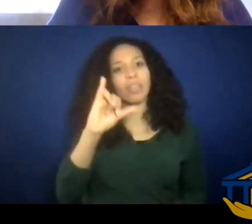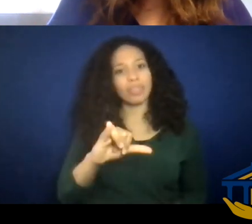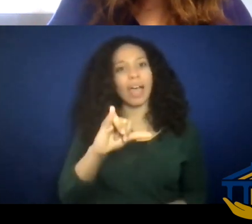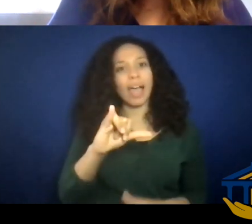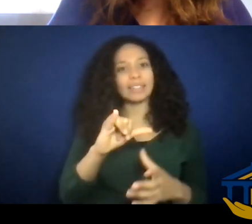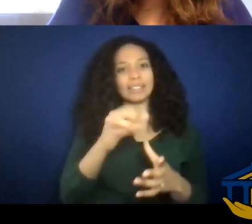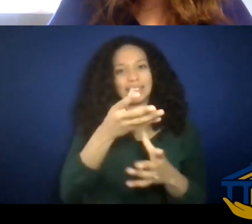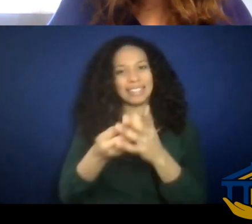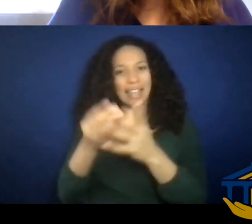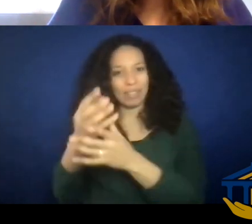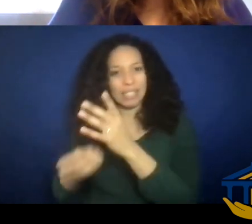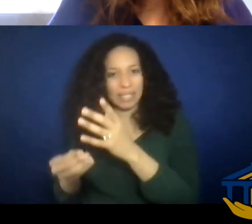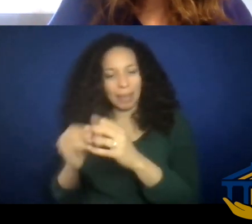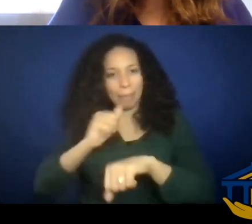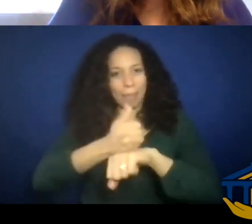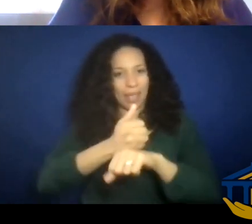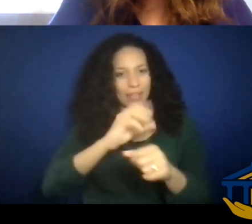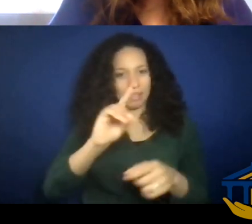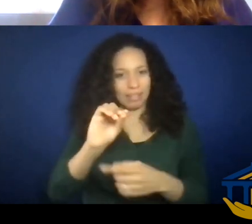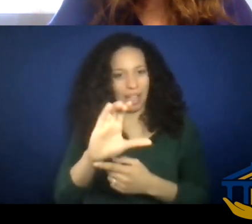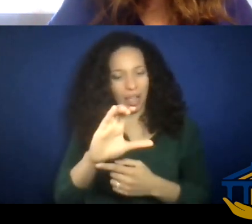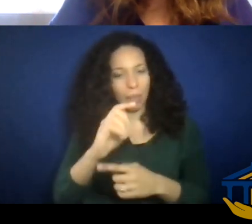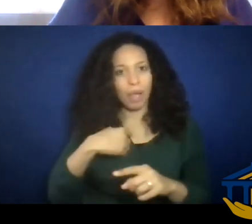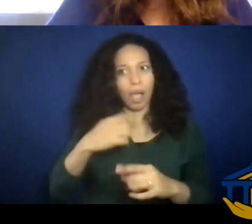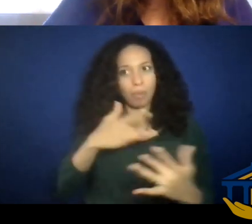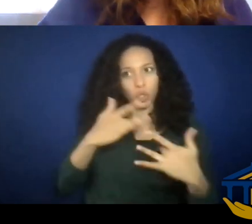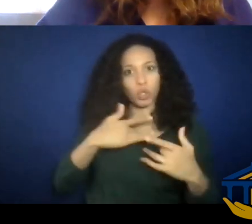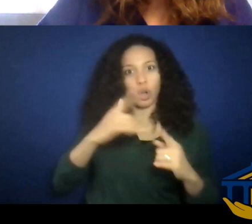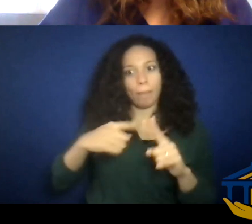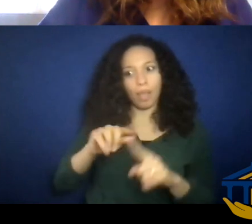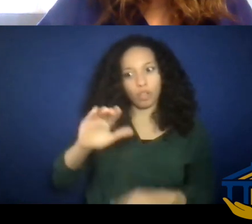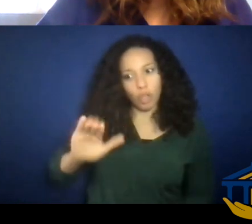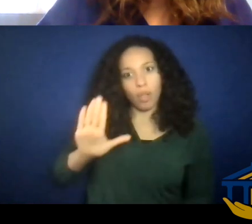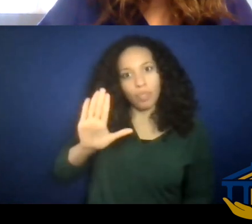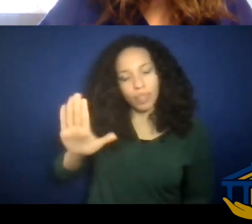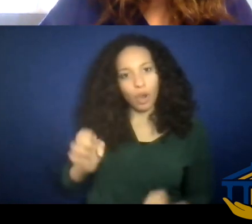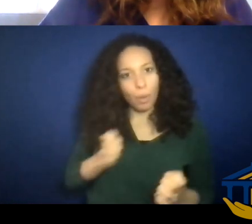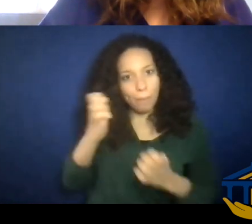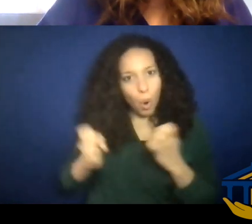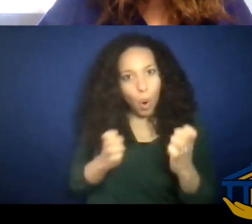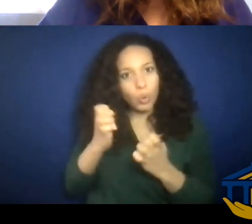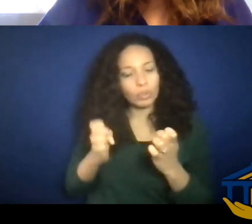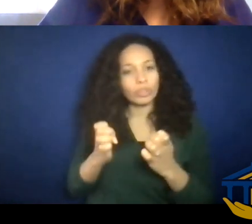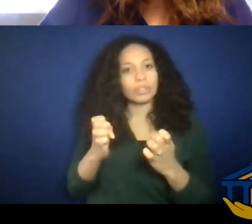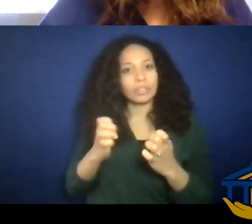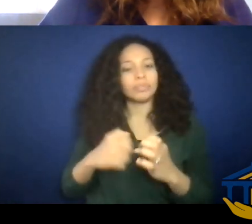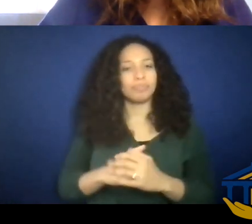about the emotionality of the child in these cases. You can set an agenda for the meeting.